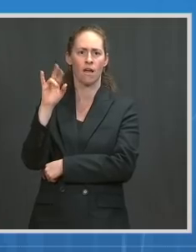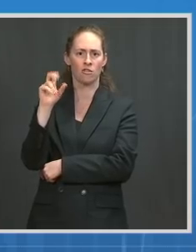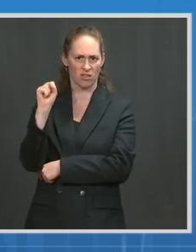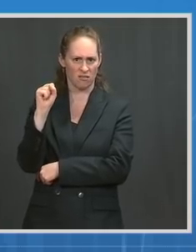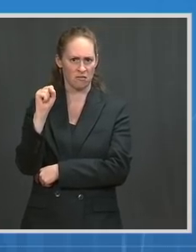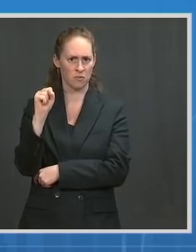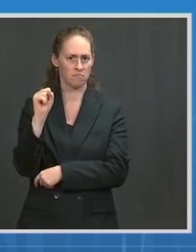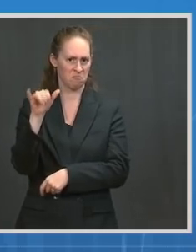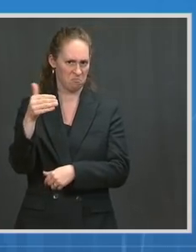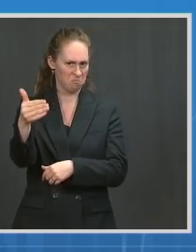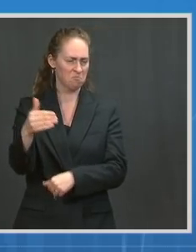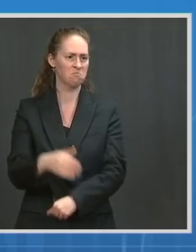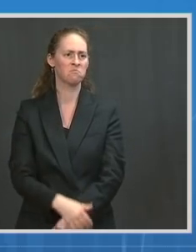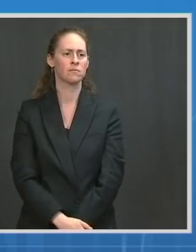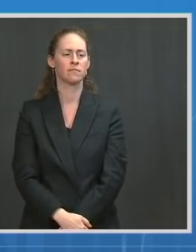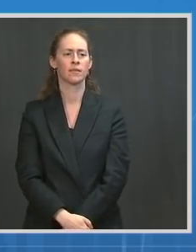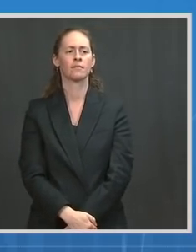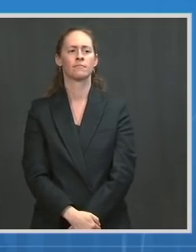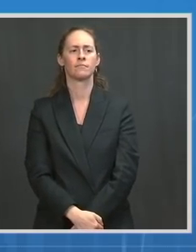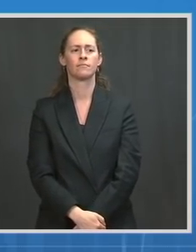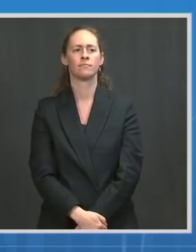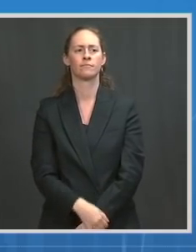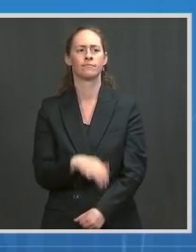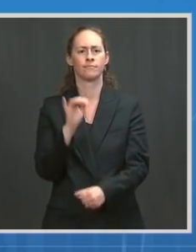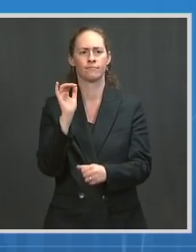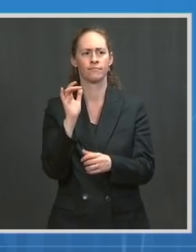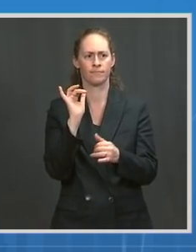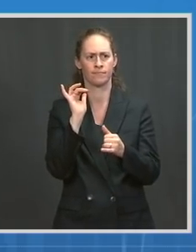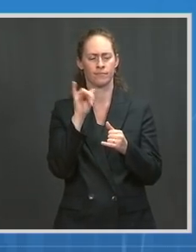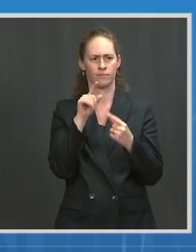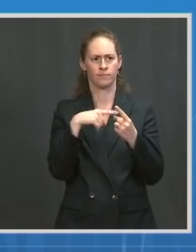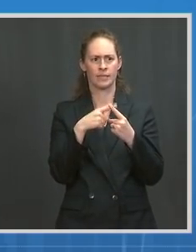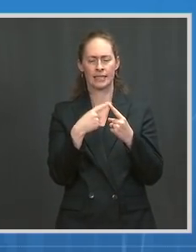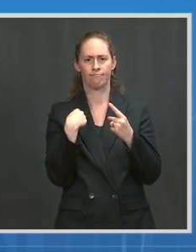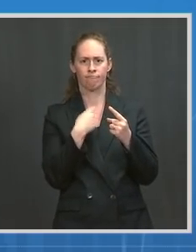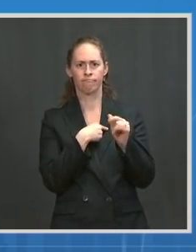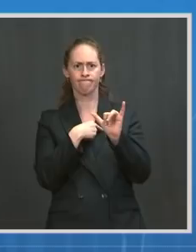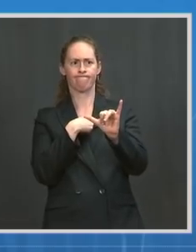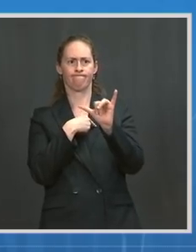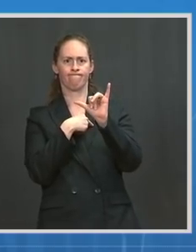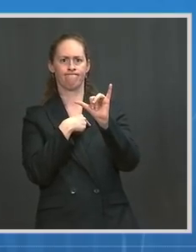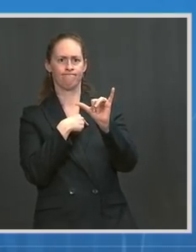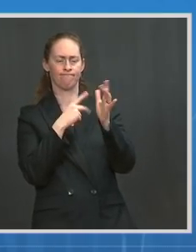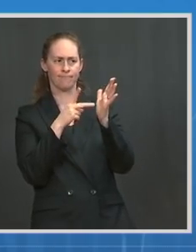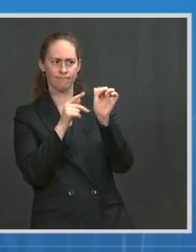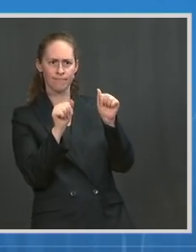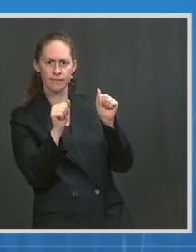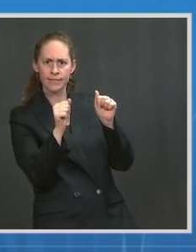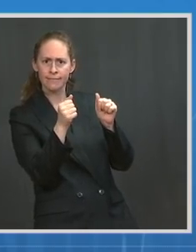And then, now -- on the next slide -- as you see, we are dealing with this very difficult situation